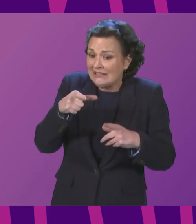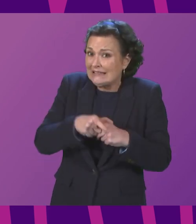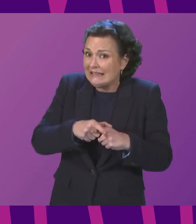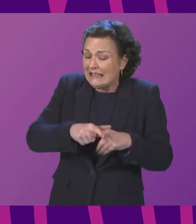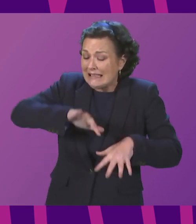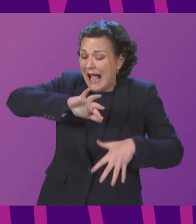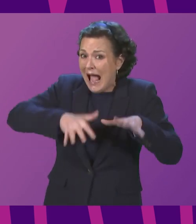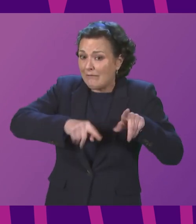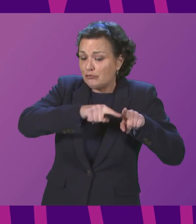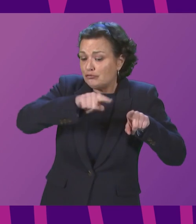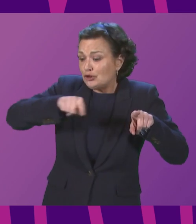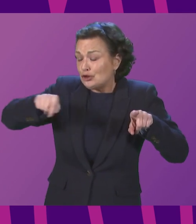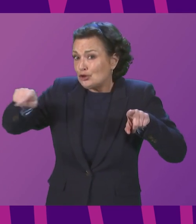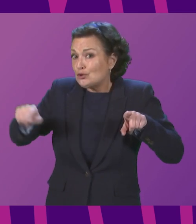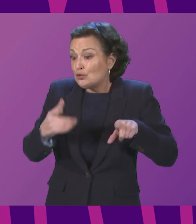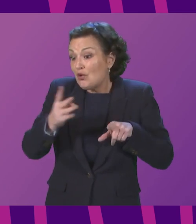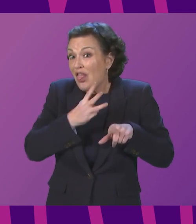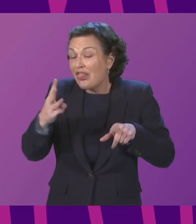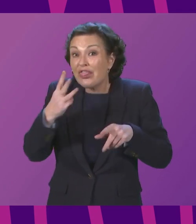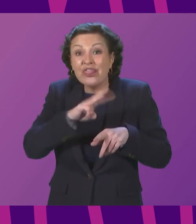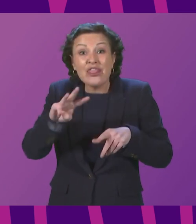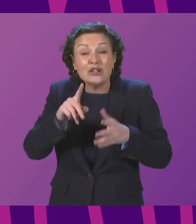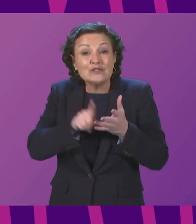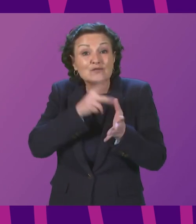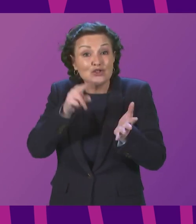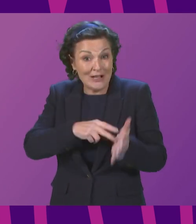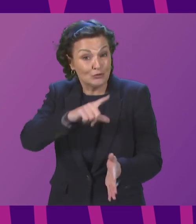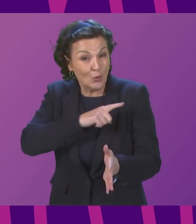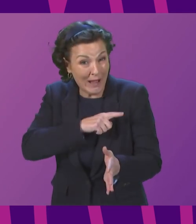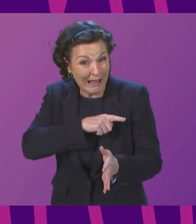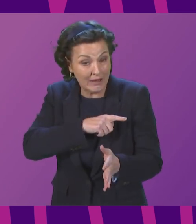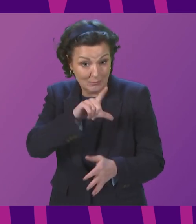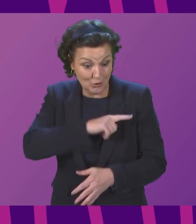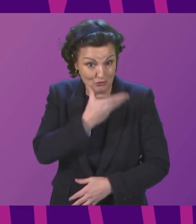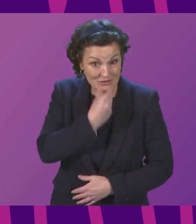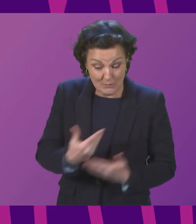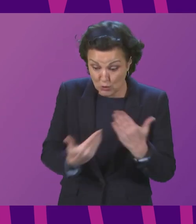any part of the UK. Because of the disruption to reporting over the Christmas and new year